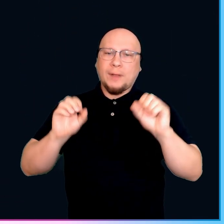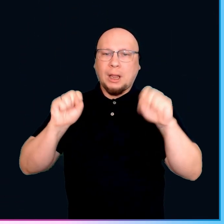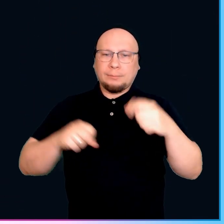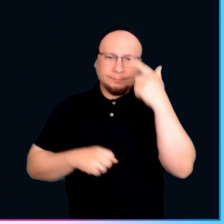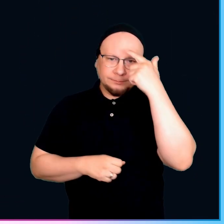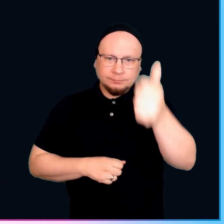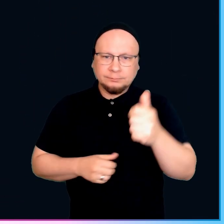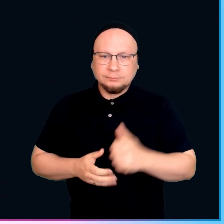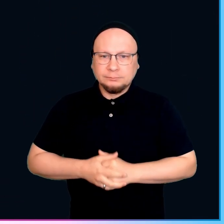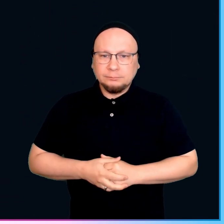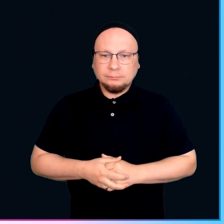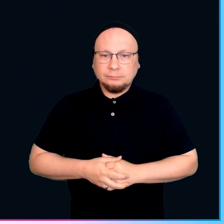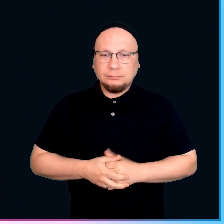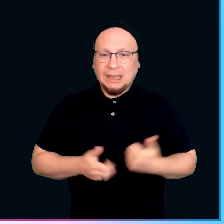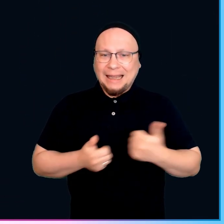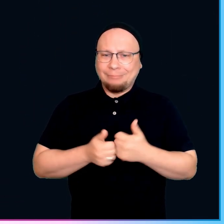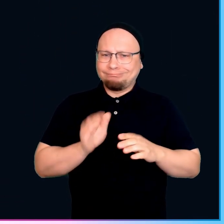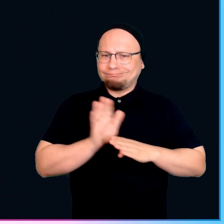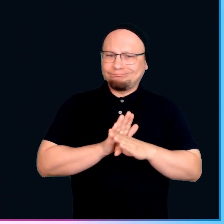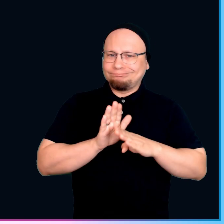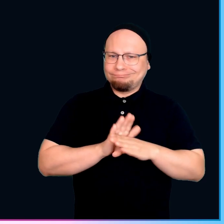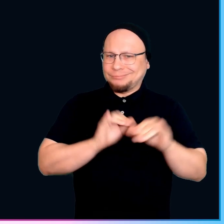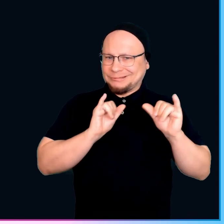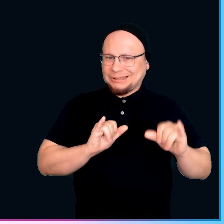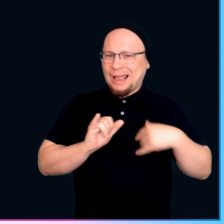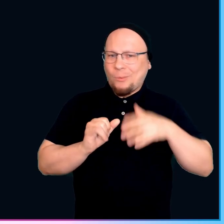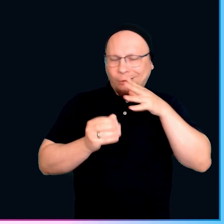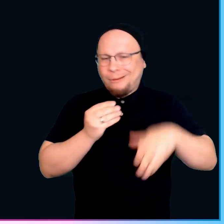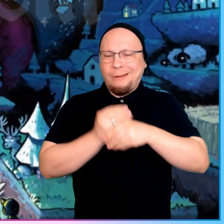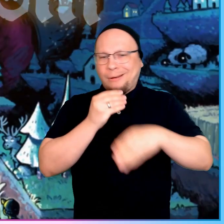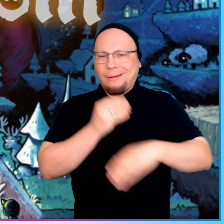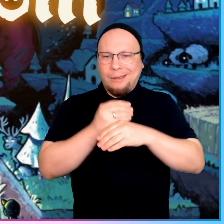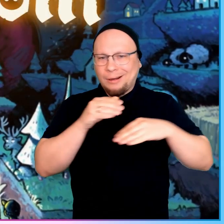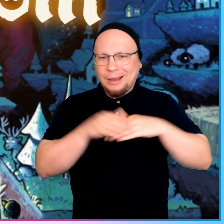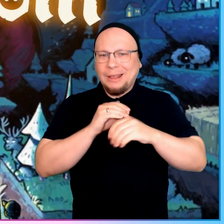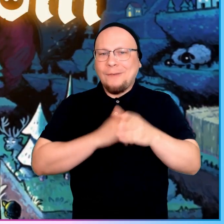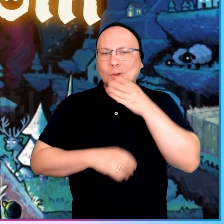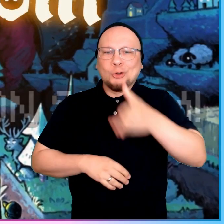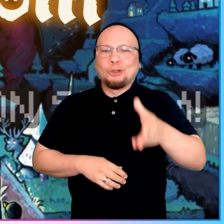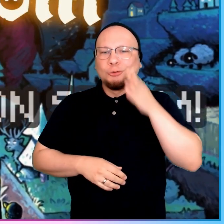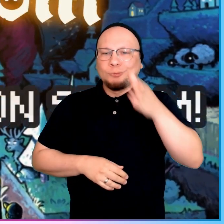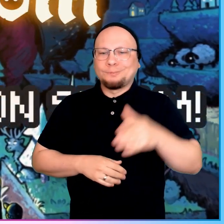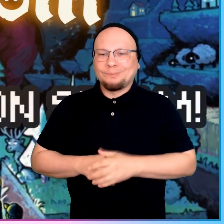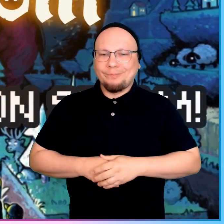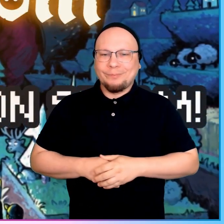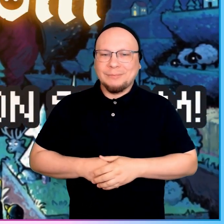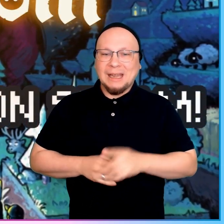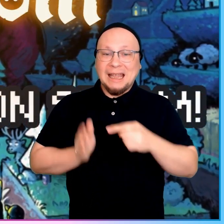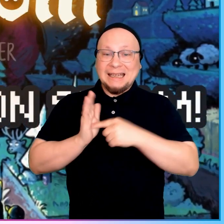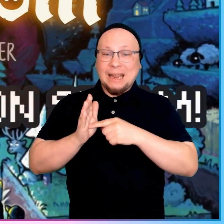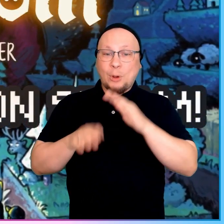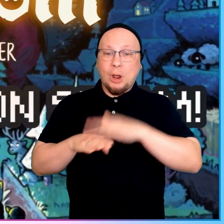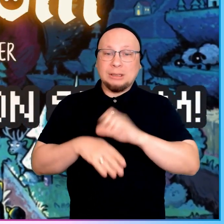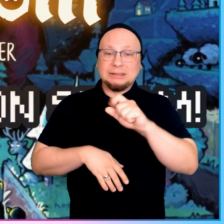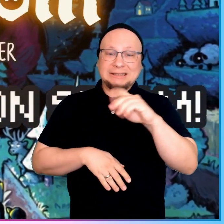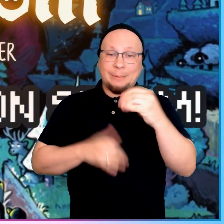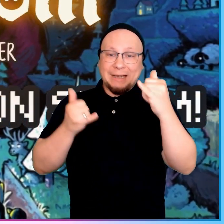The game is still in development, and I’ll be sure to add more accessibility features in the future. Play the demo on Steam, and let me know what you think.